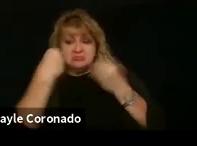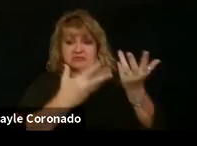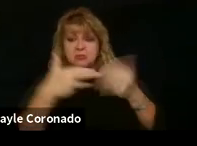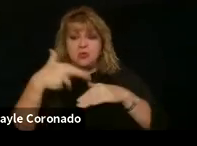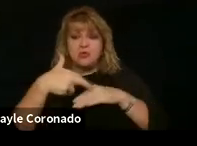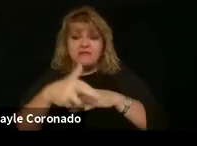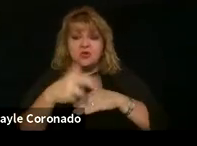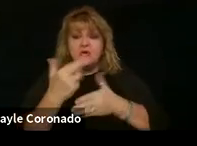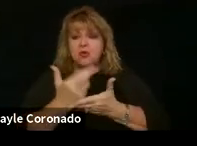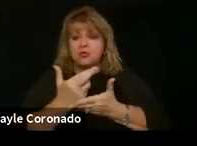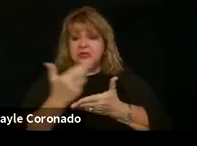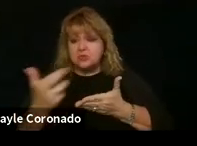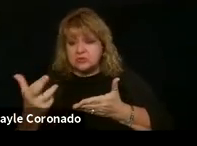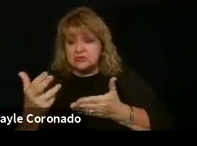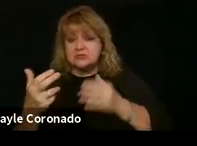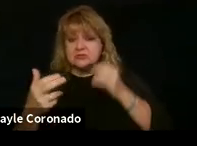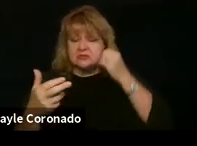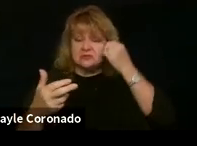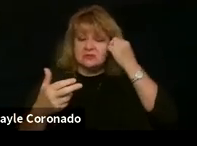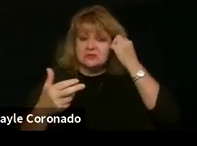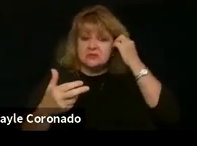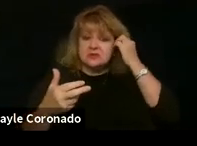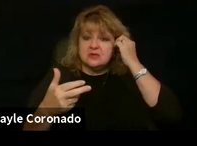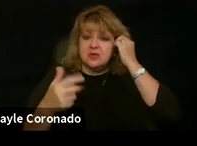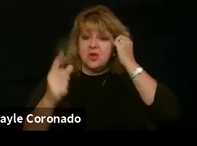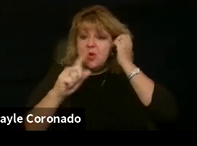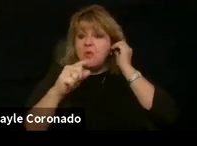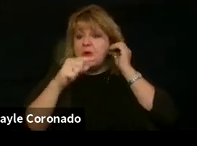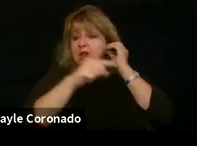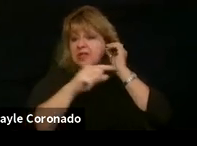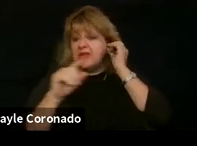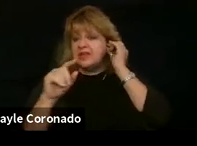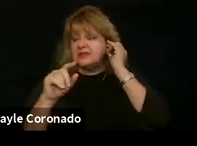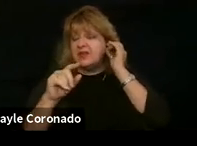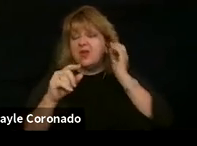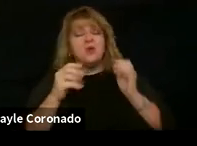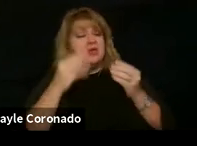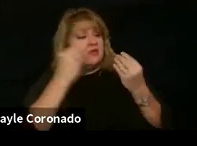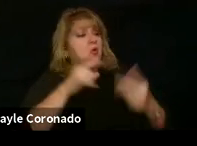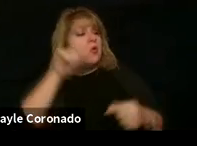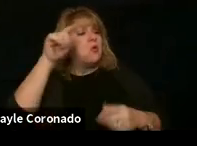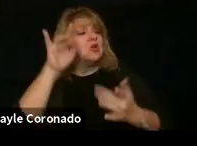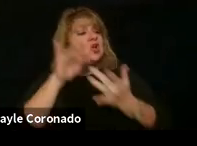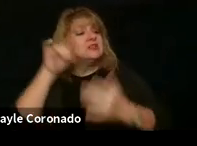sources in regards to who they can contact to get the information they may be looking for.